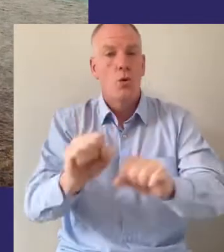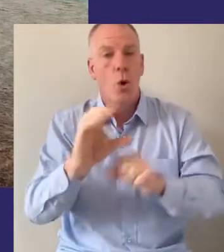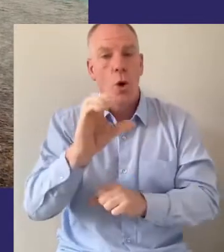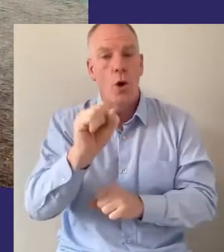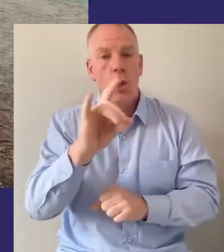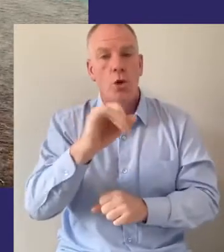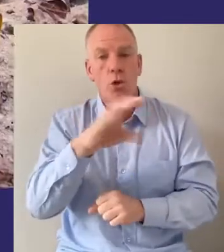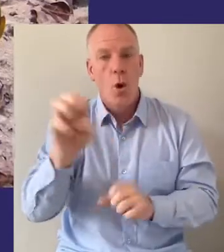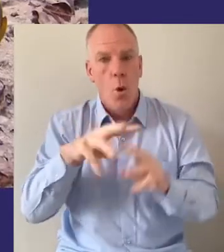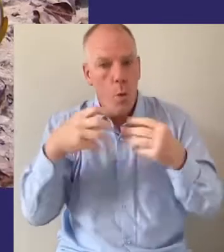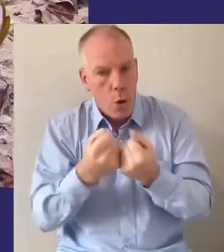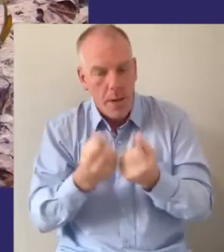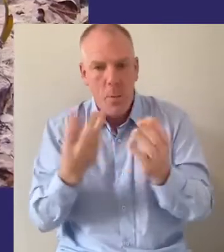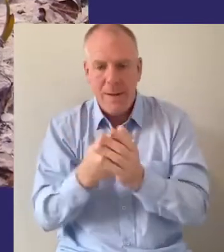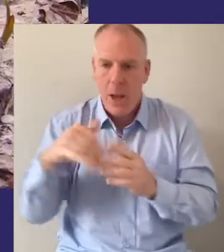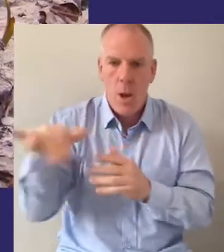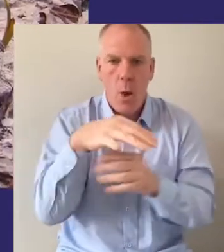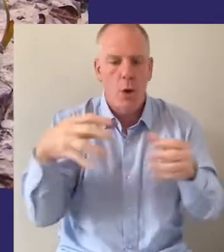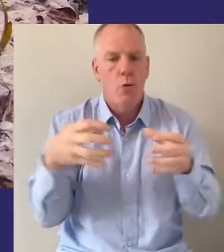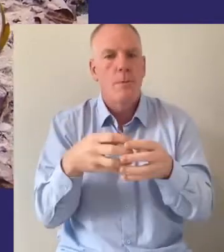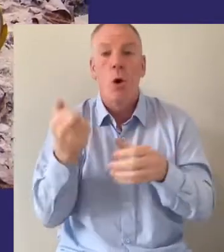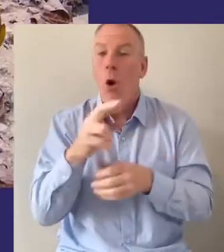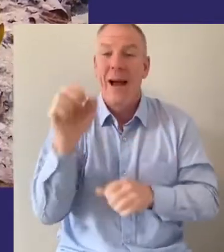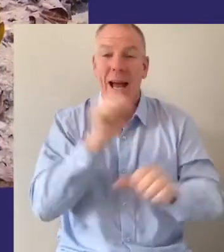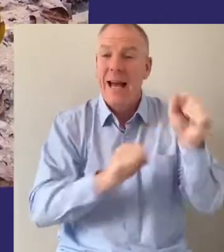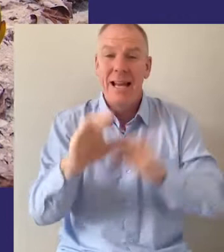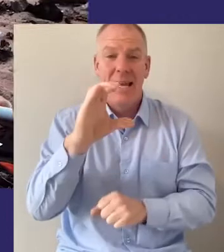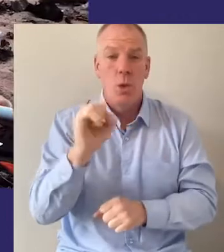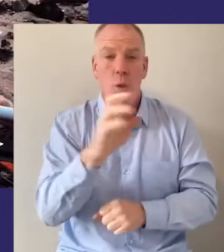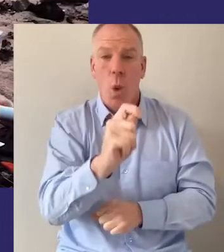or getting involved in local groups, Clean Coasts, for example, has been a huge and very